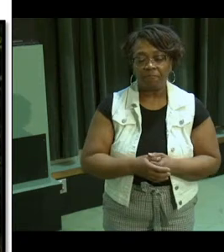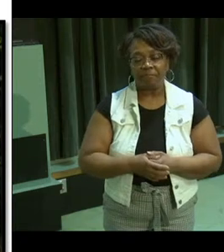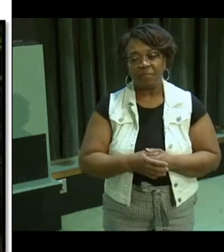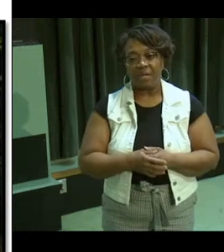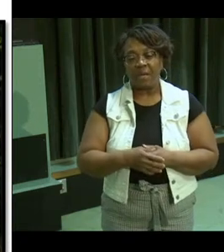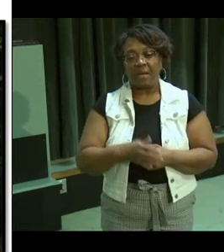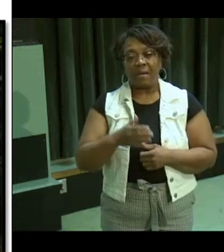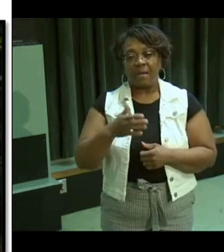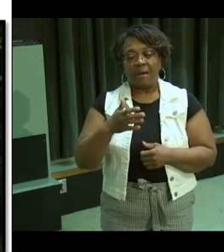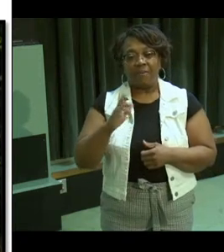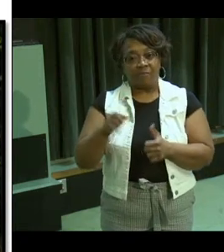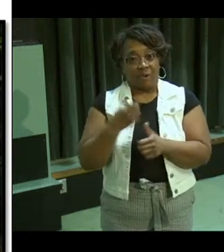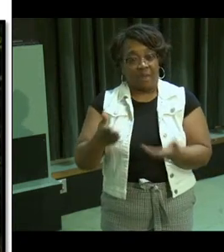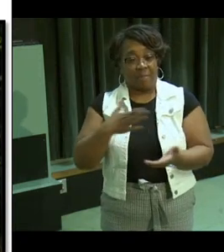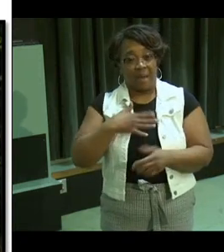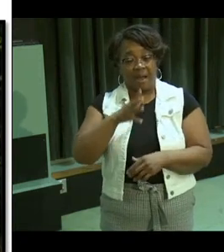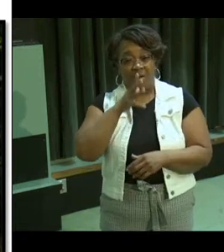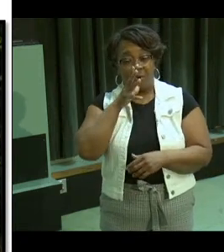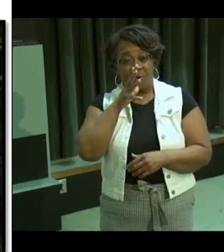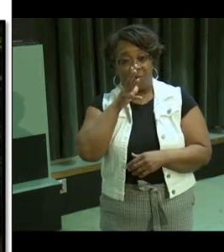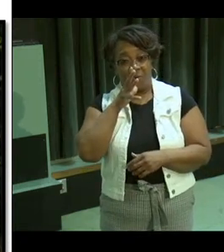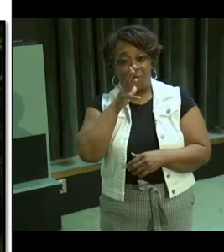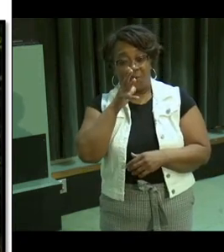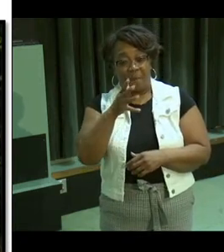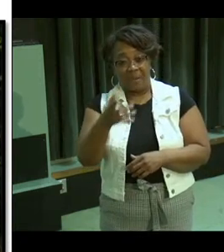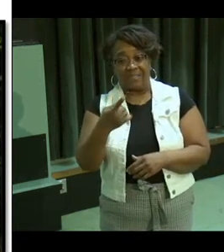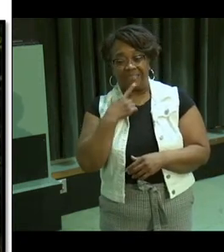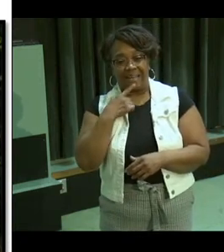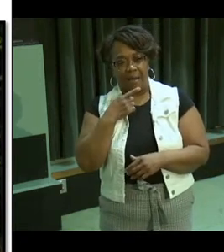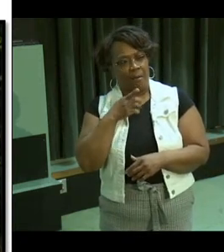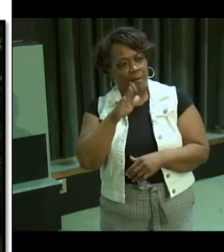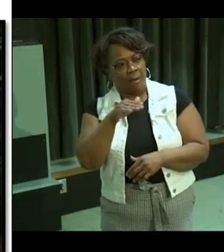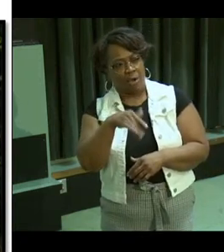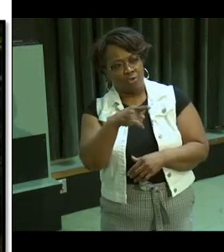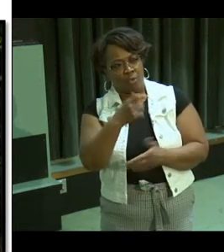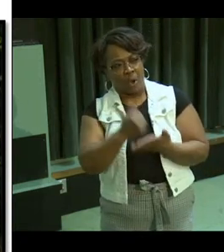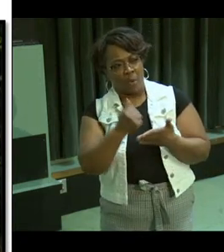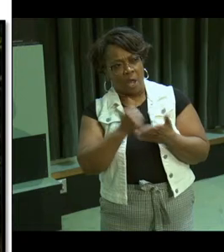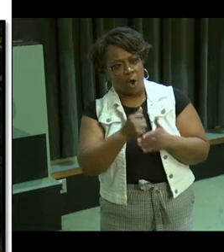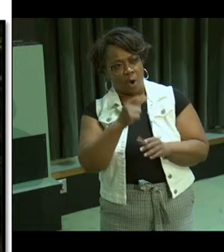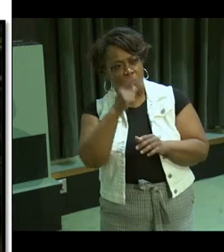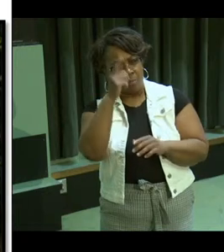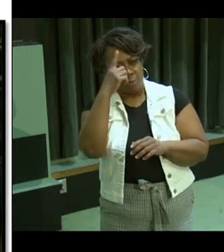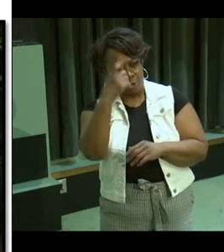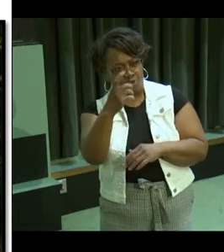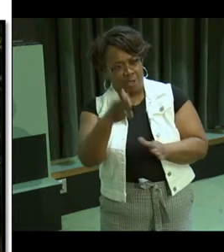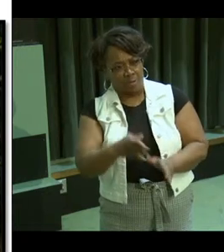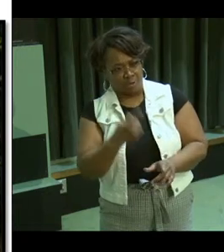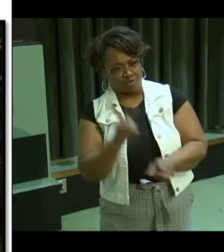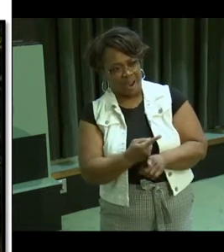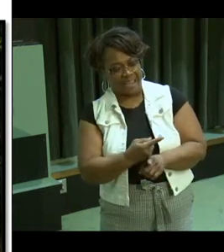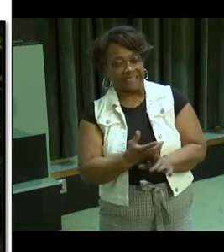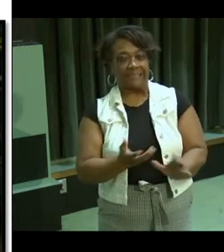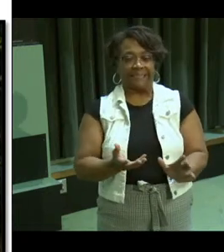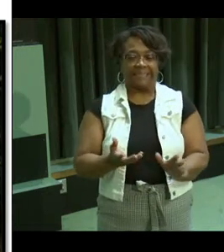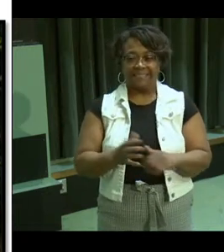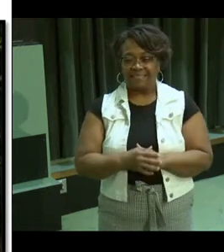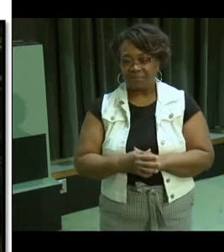thing my grandmother said to him when he took her hand, she said, you're going to help the